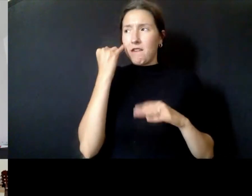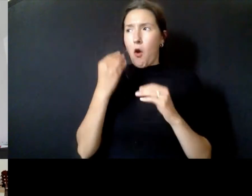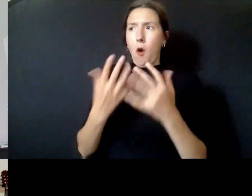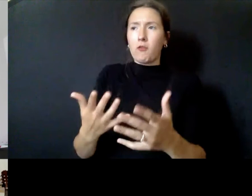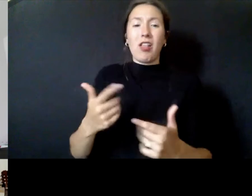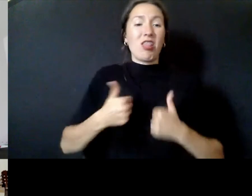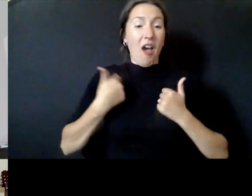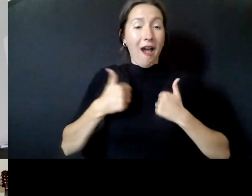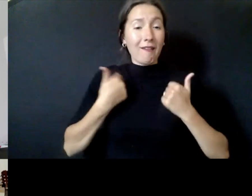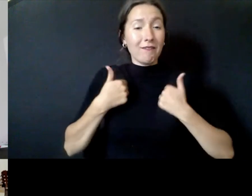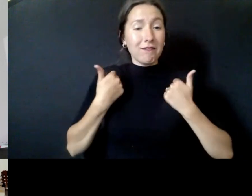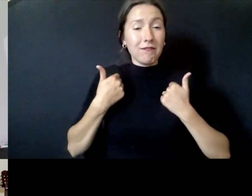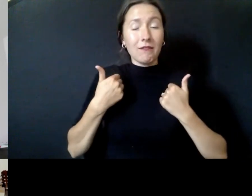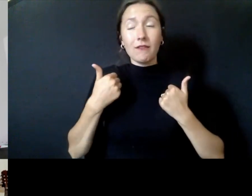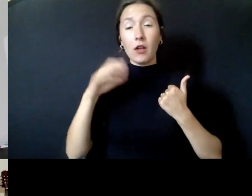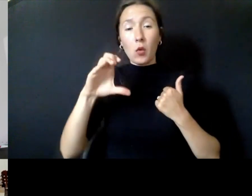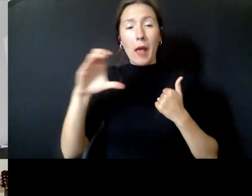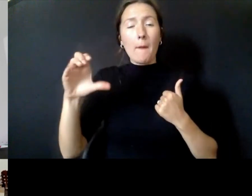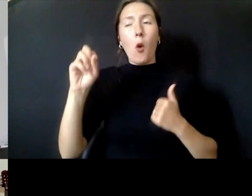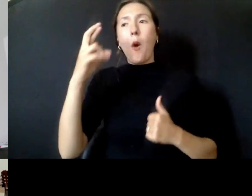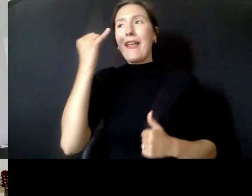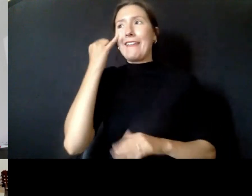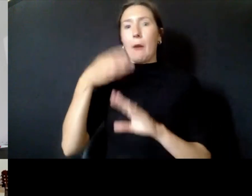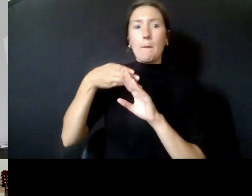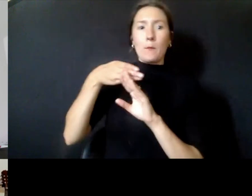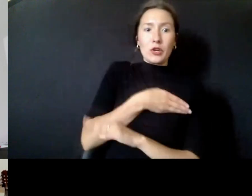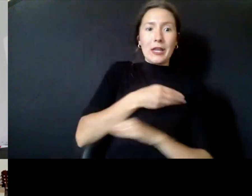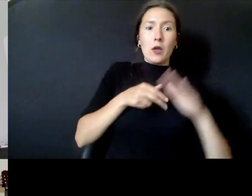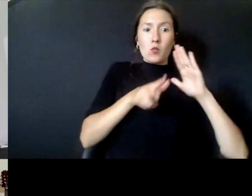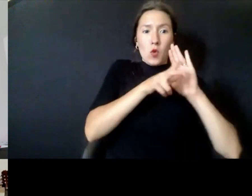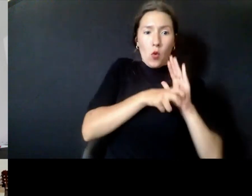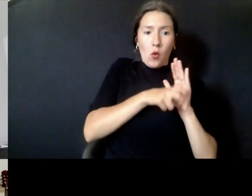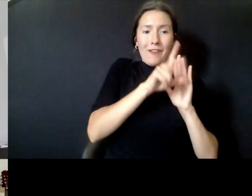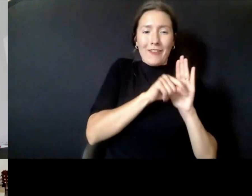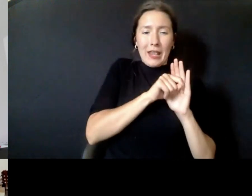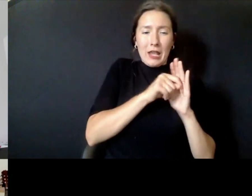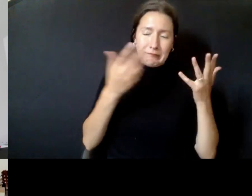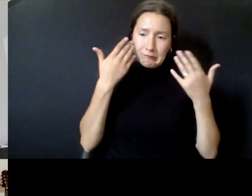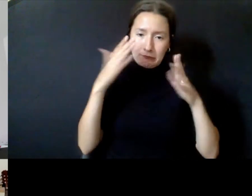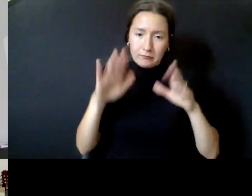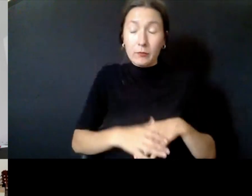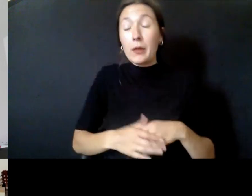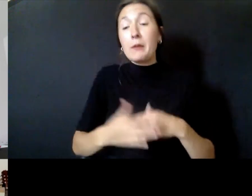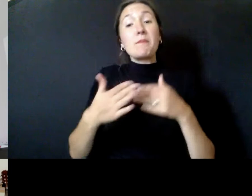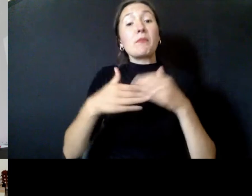have live closed captioning available and it is again under it's under the slideshow ribbon